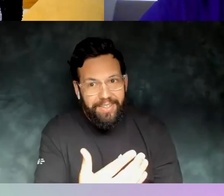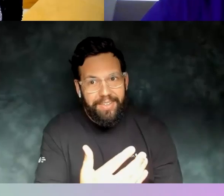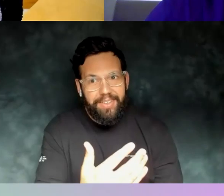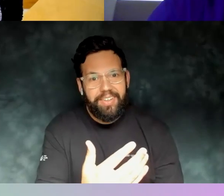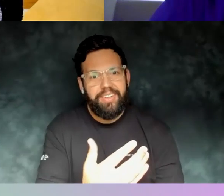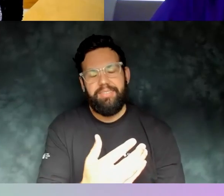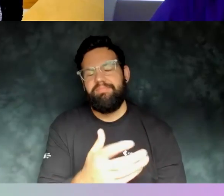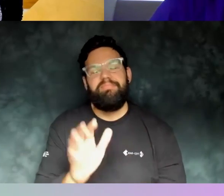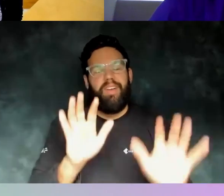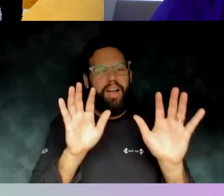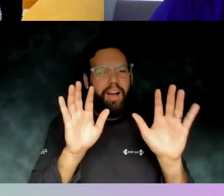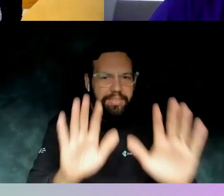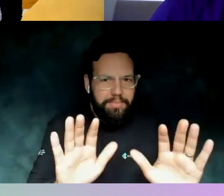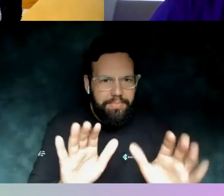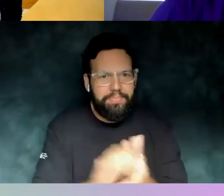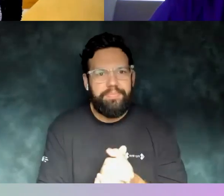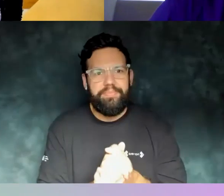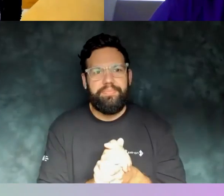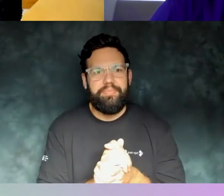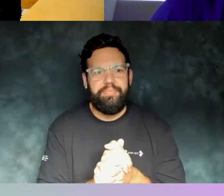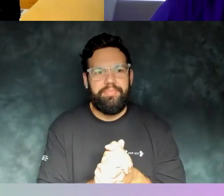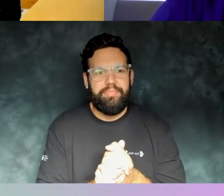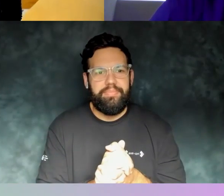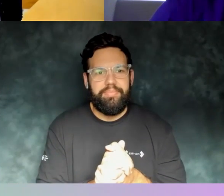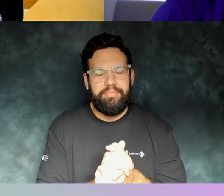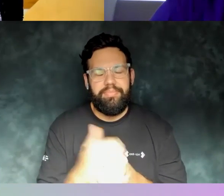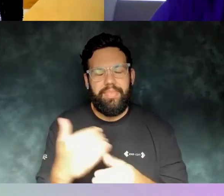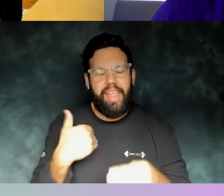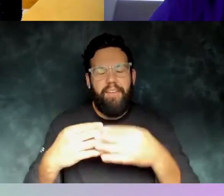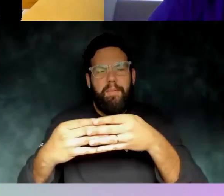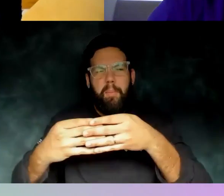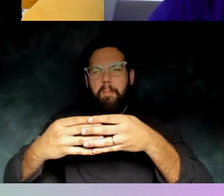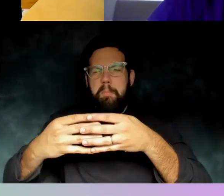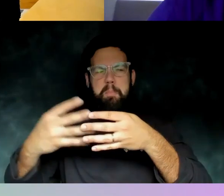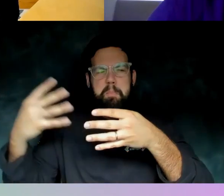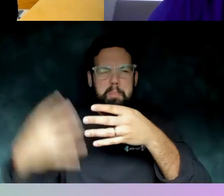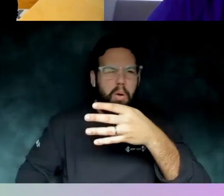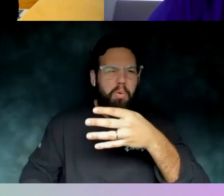fast because these things are mapped to really quickly. That's another story for